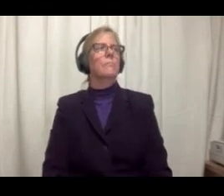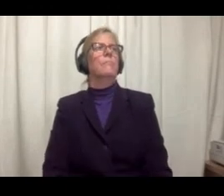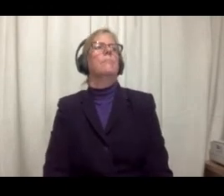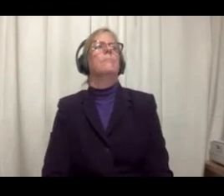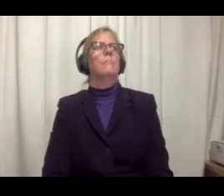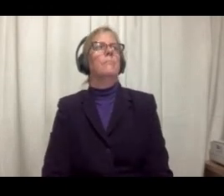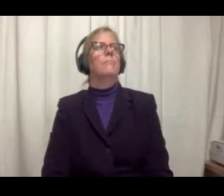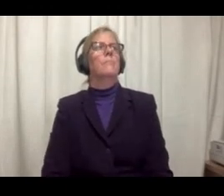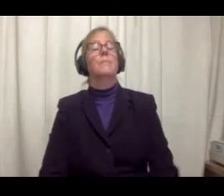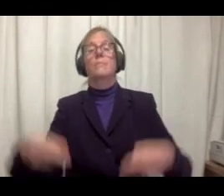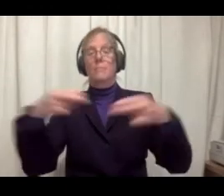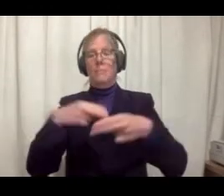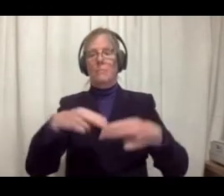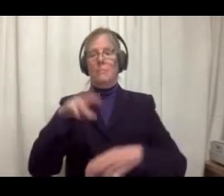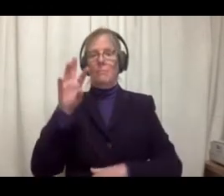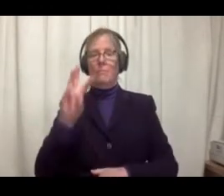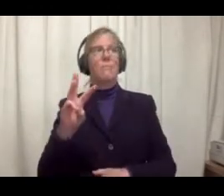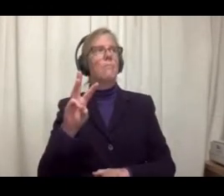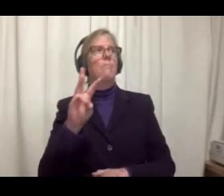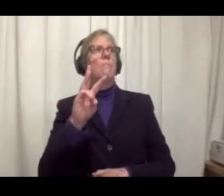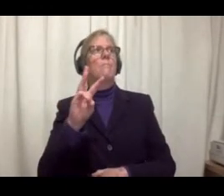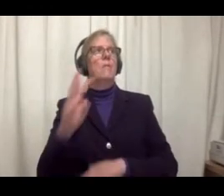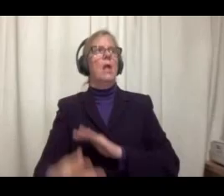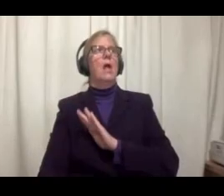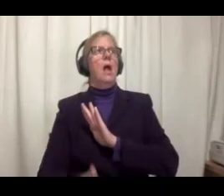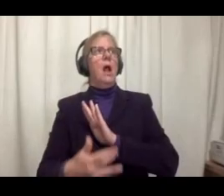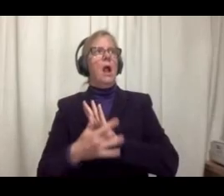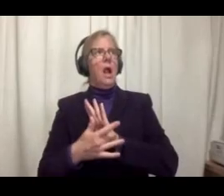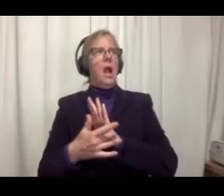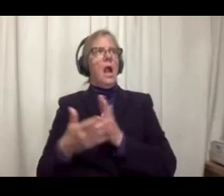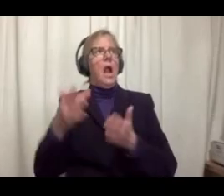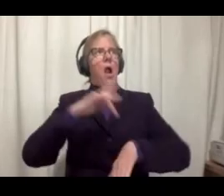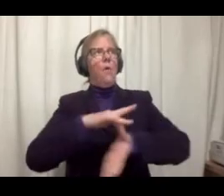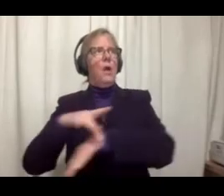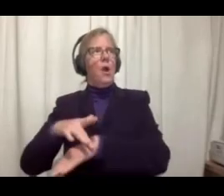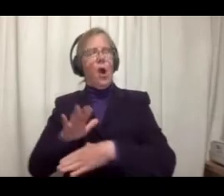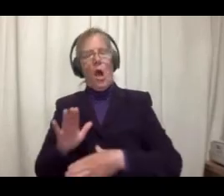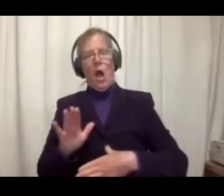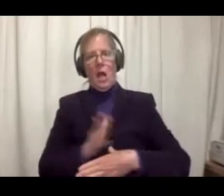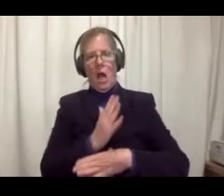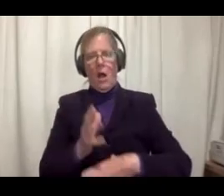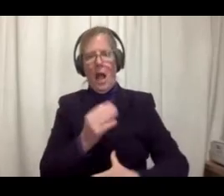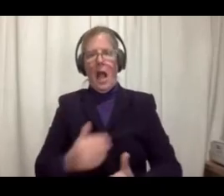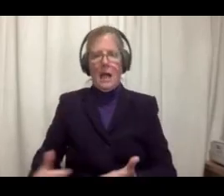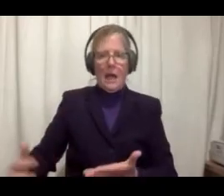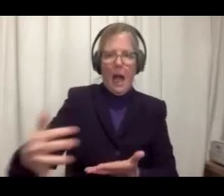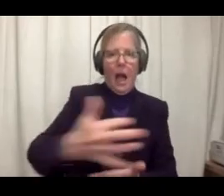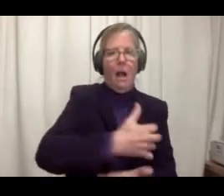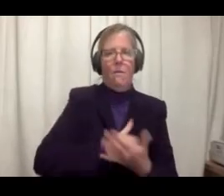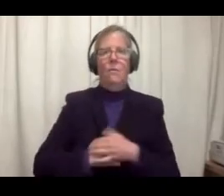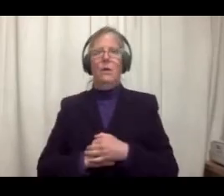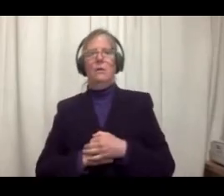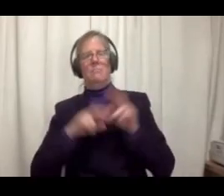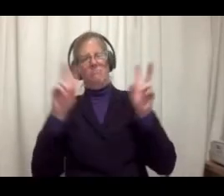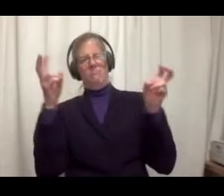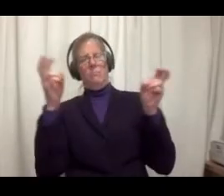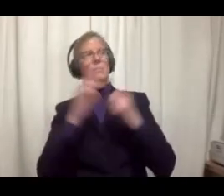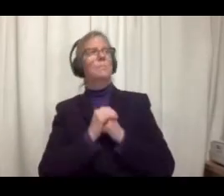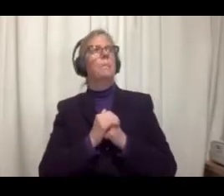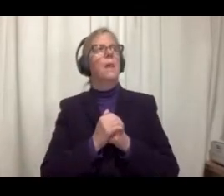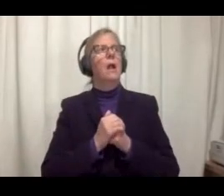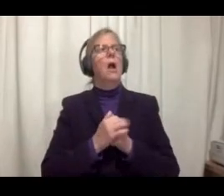Slide 6, Strategic Resource Sharing & Gathering. Let’s talk about one of the most valuable aspects